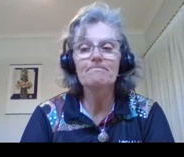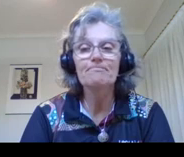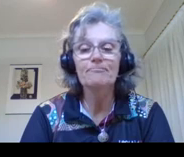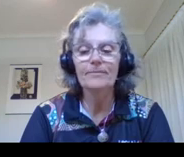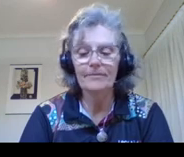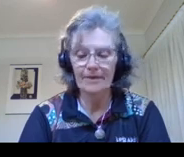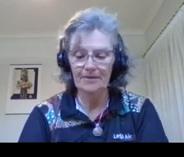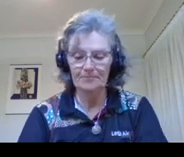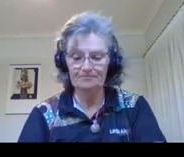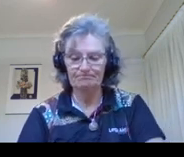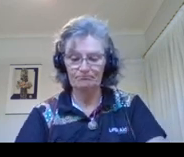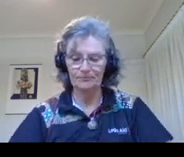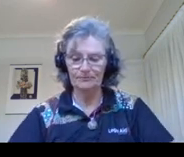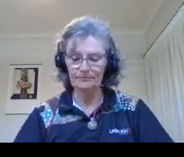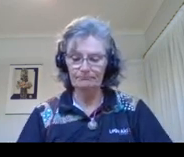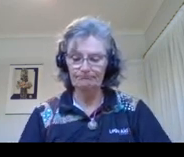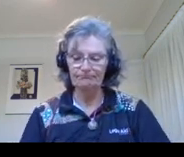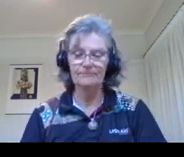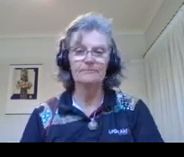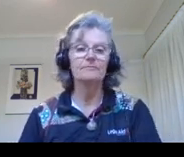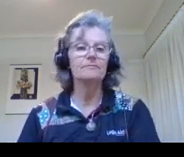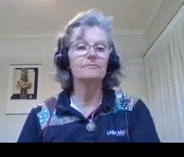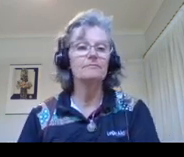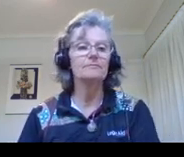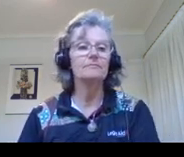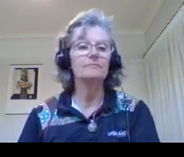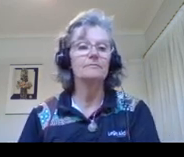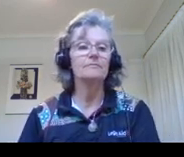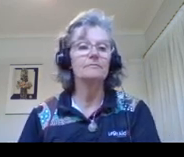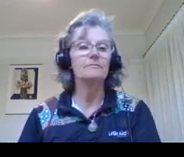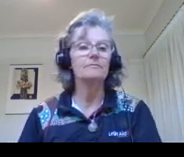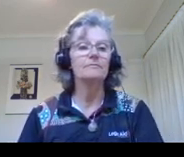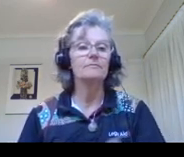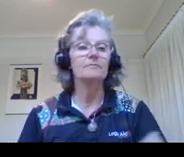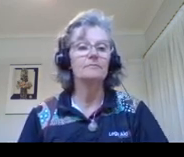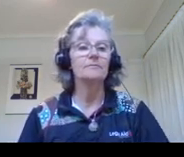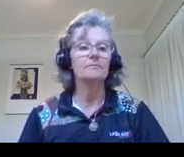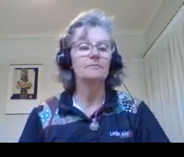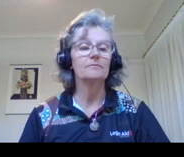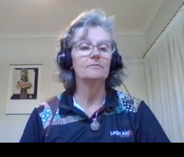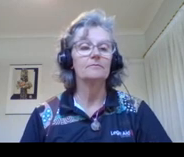endorsed these CBD cannabis gummies it may seem obvious to some she's probably more of a